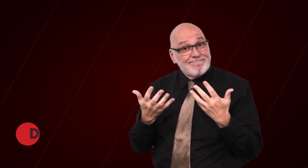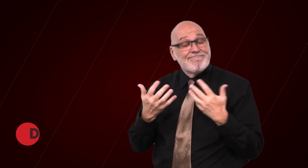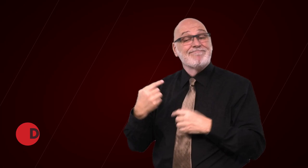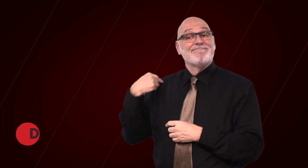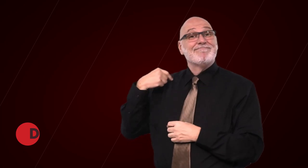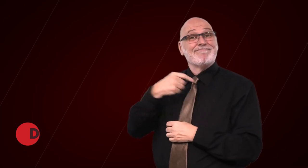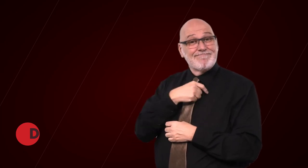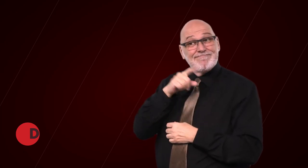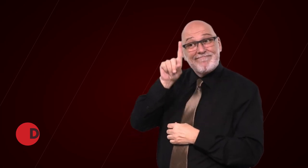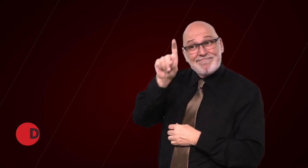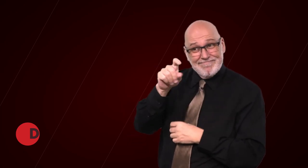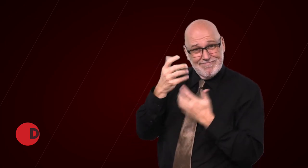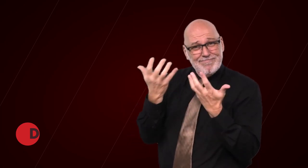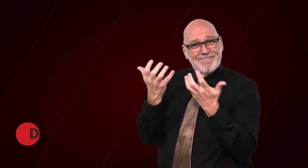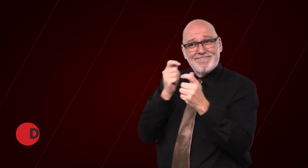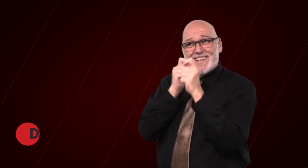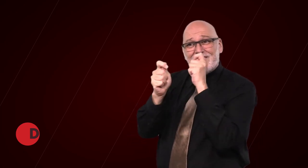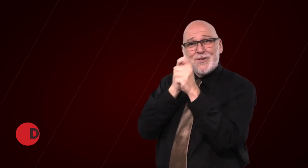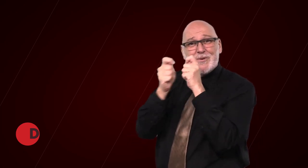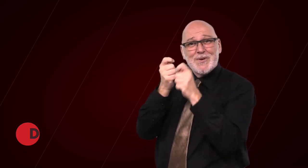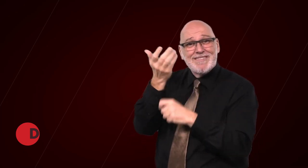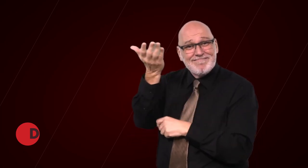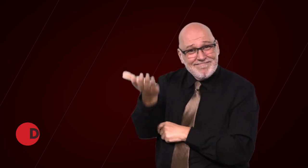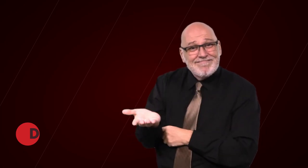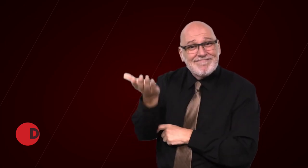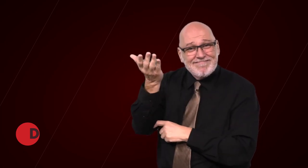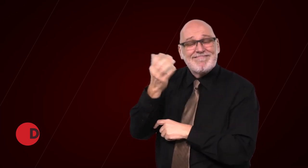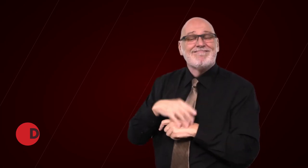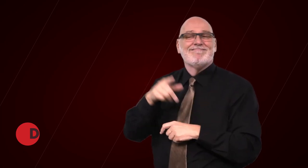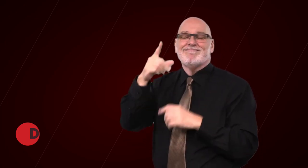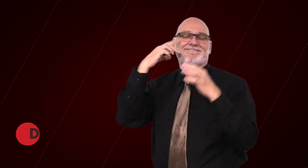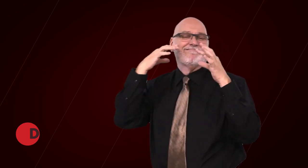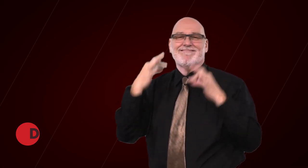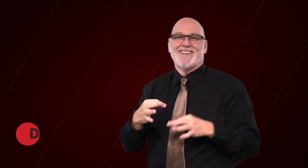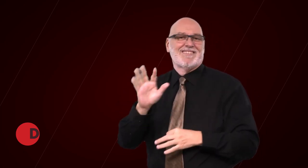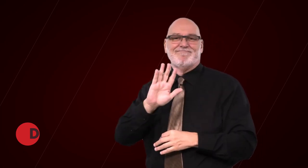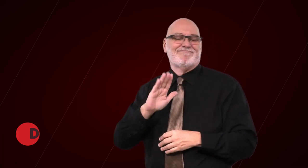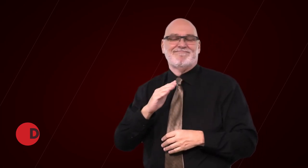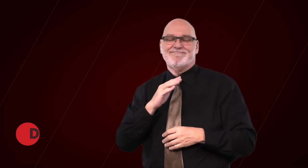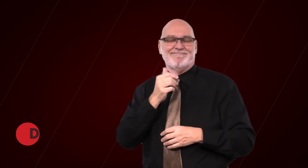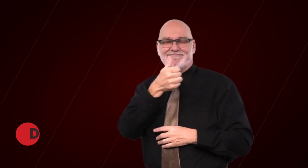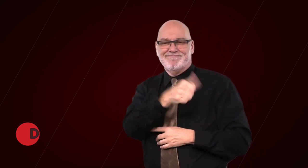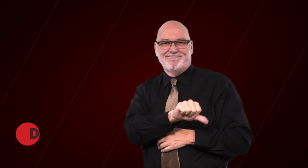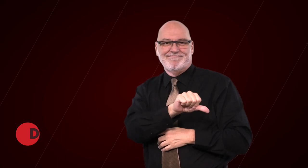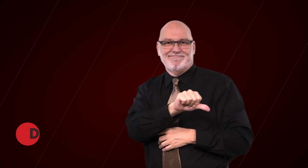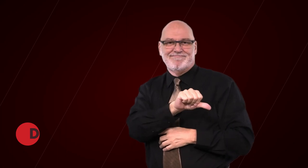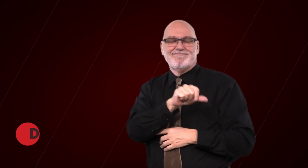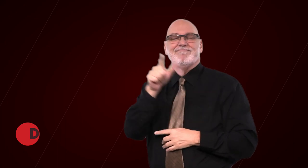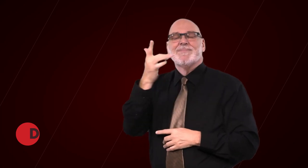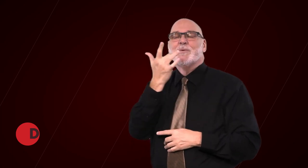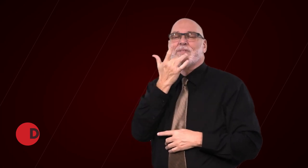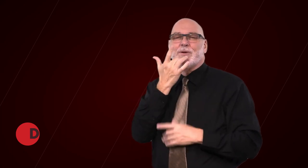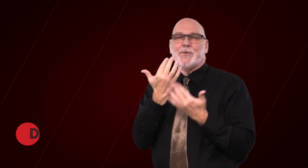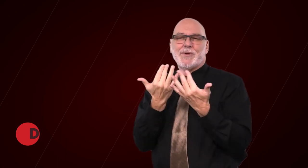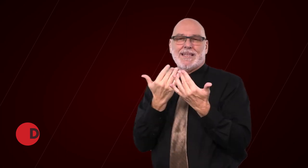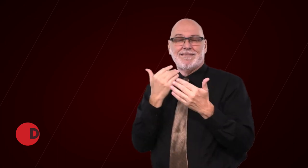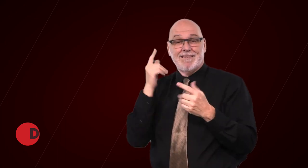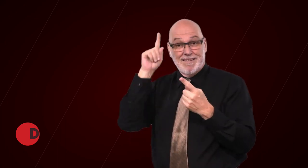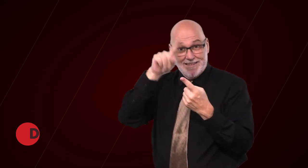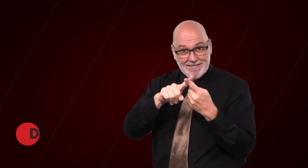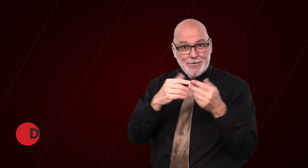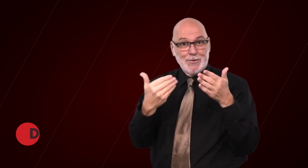However, he declined to be interviewed by DeafDots and requested to hold off